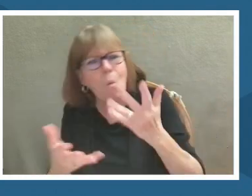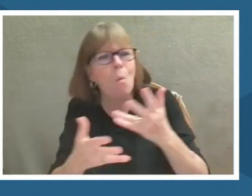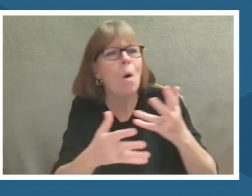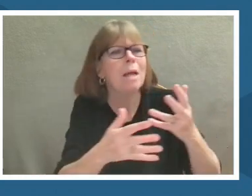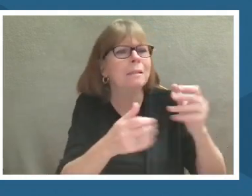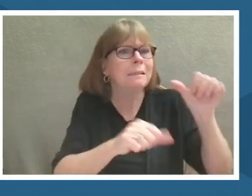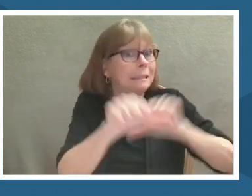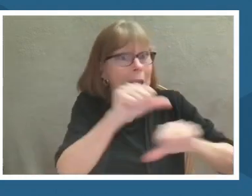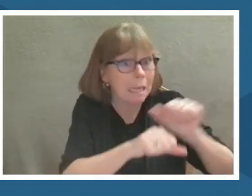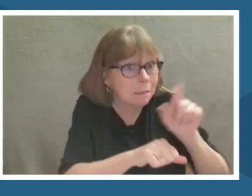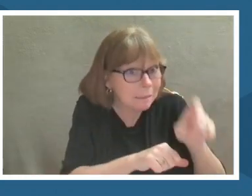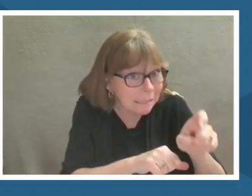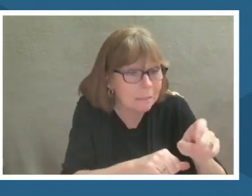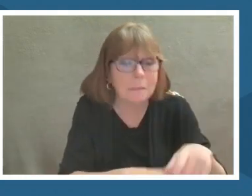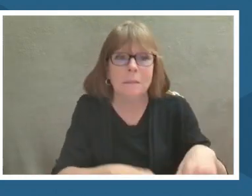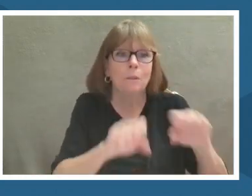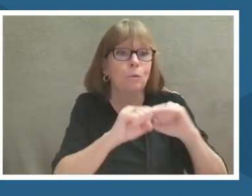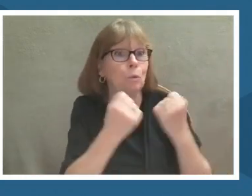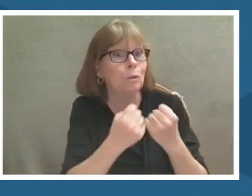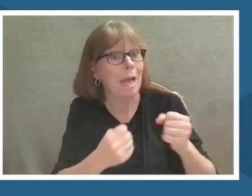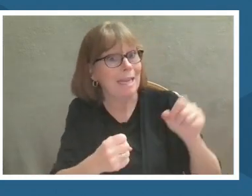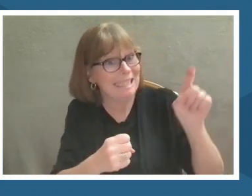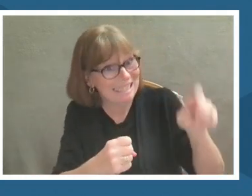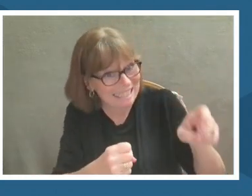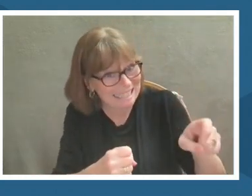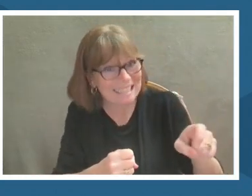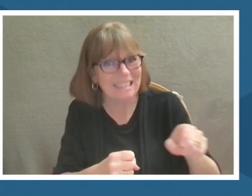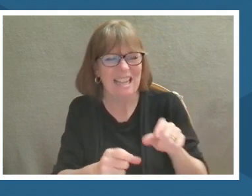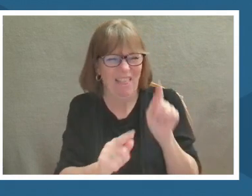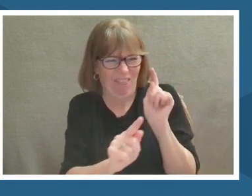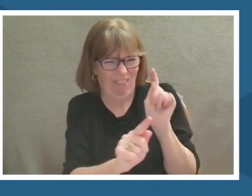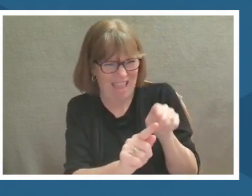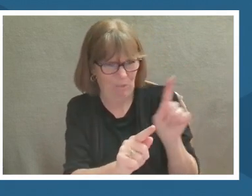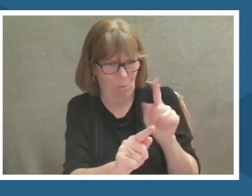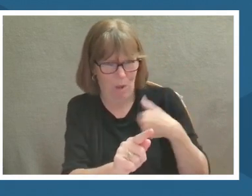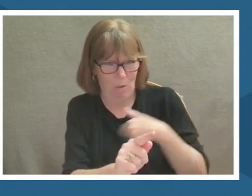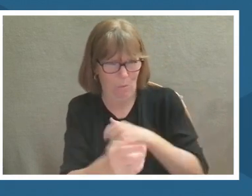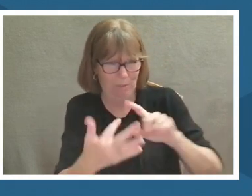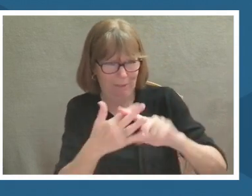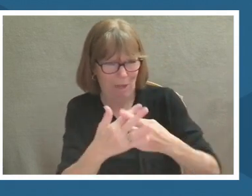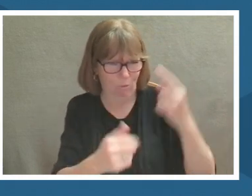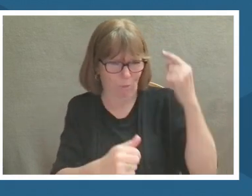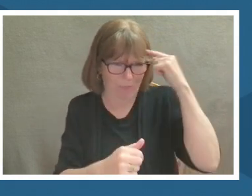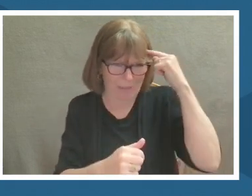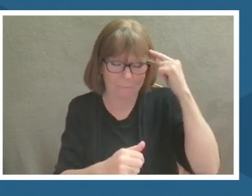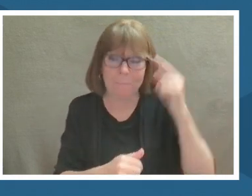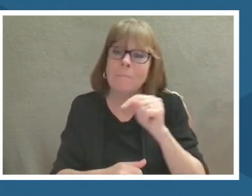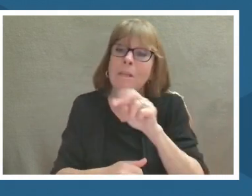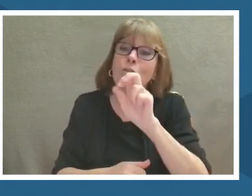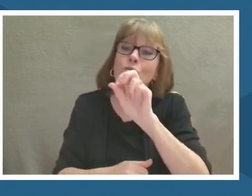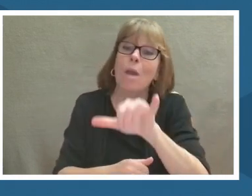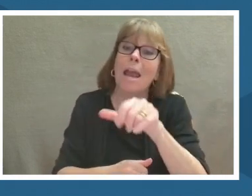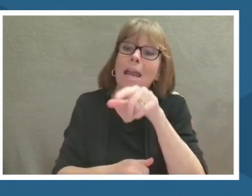about uh convergence education so trey i know that you were the one who shared with us